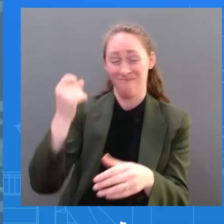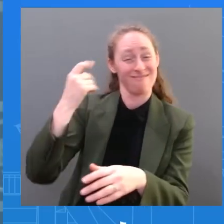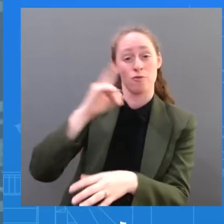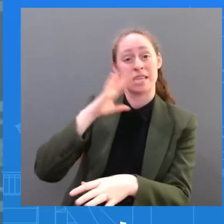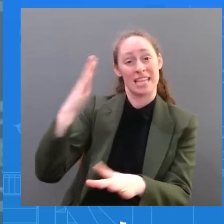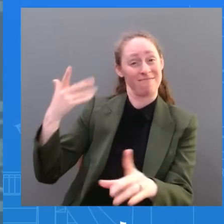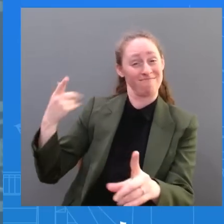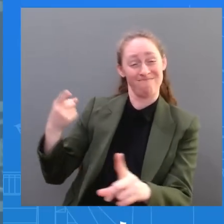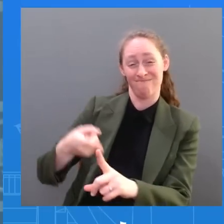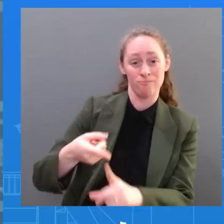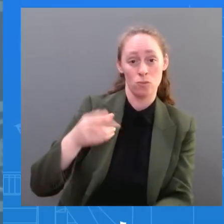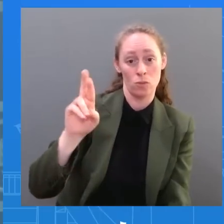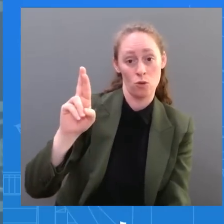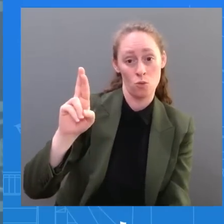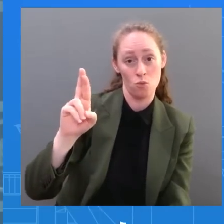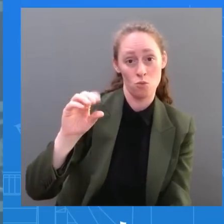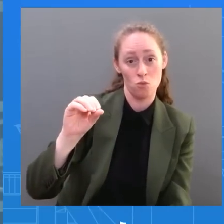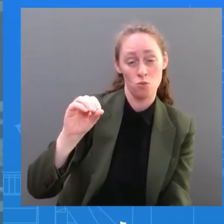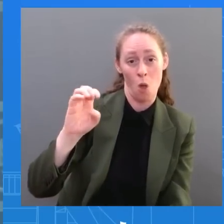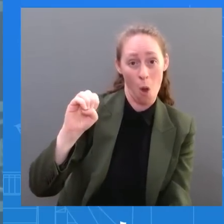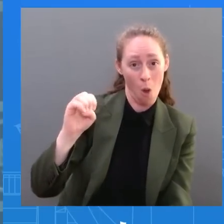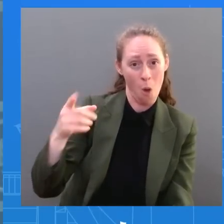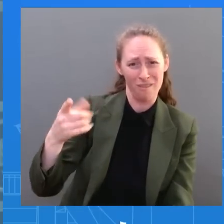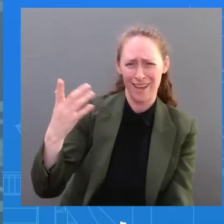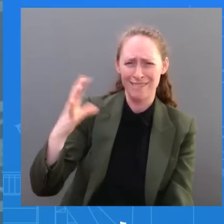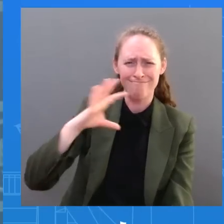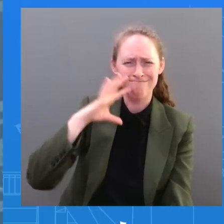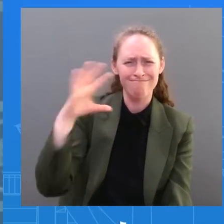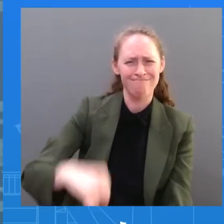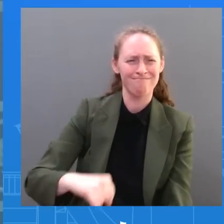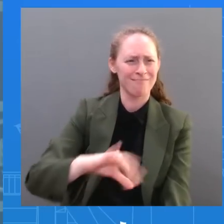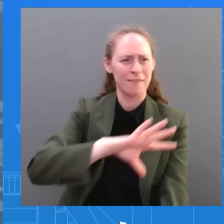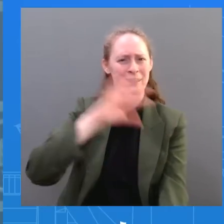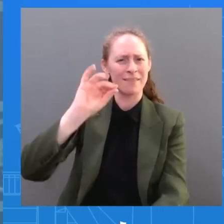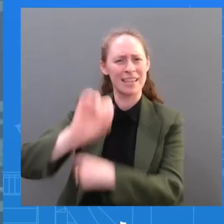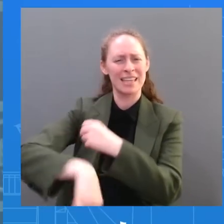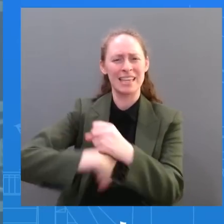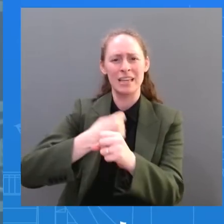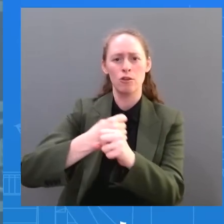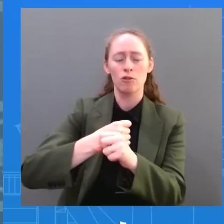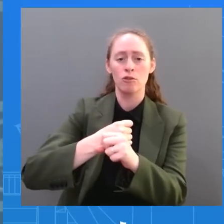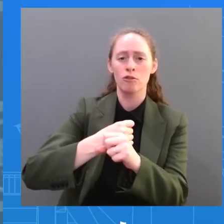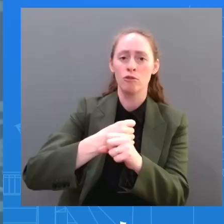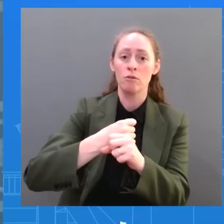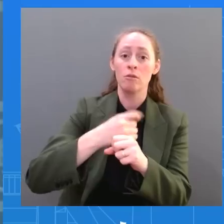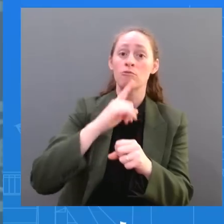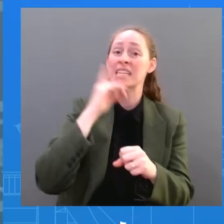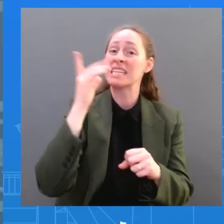what needs to happen is Congress needs to act. We have to codify Roe. We have to make sure that it is the law of the land.